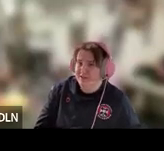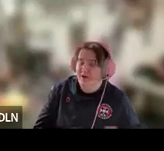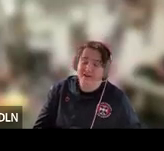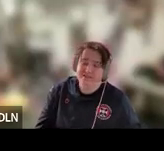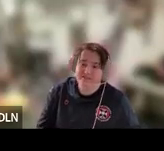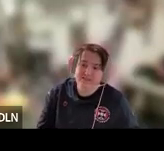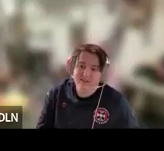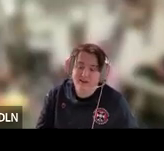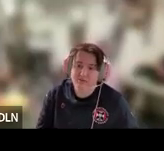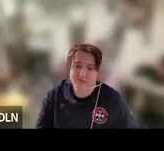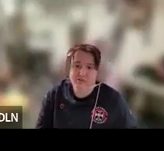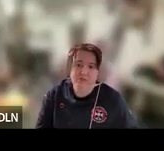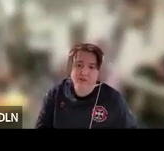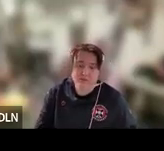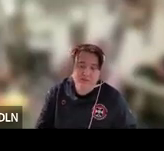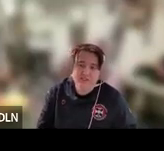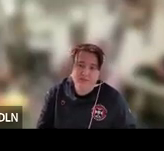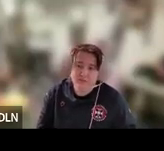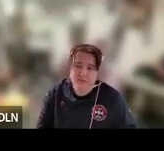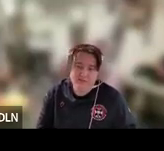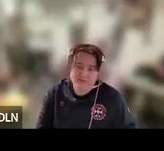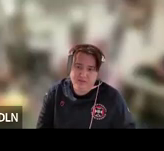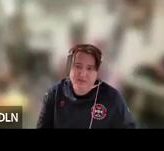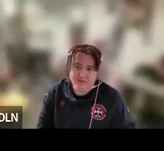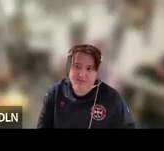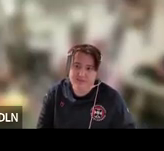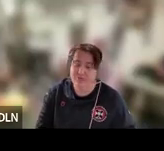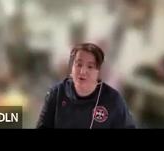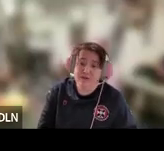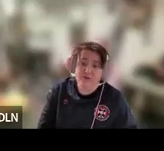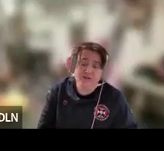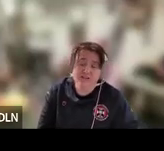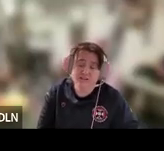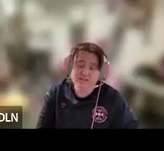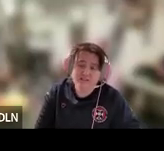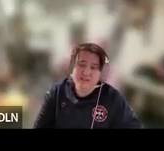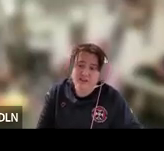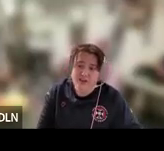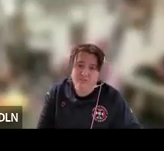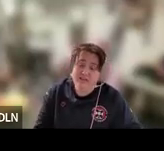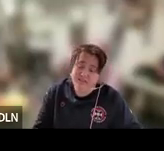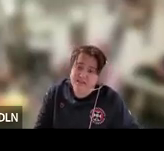was a positive. And I've had a really great working relationship with our disability services and wellbeing coordinators because